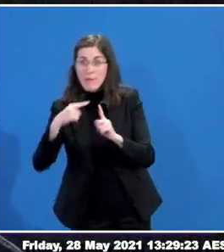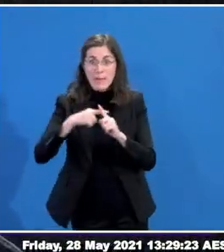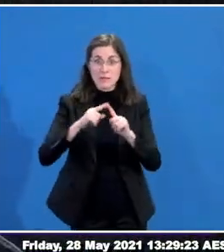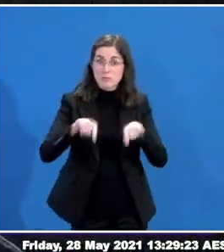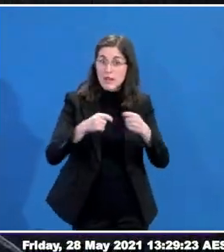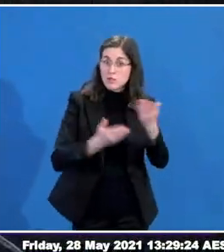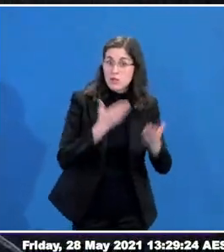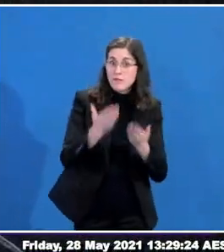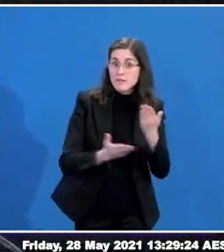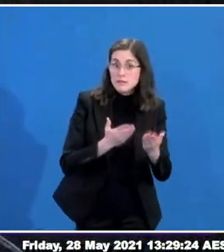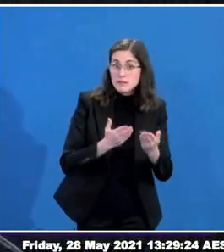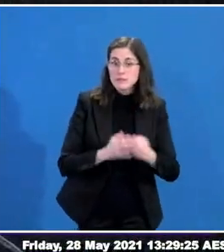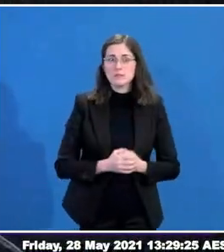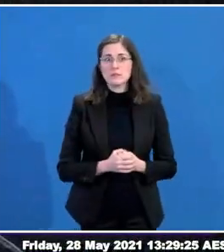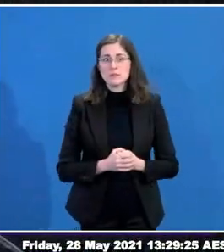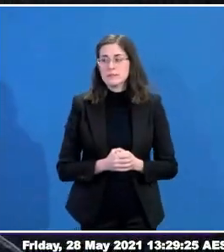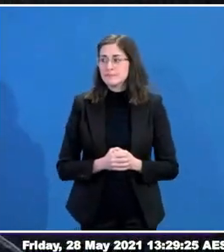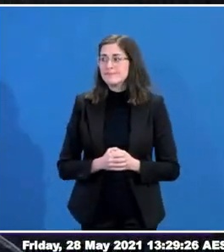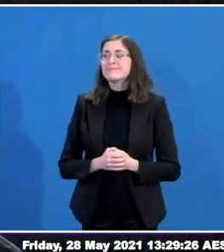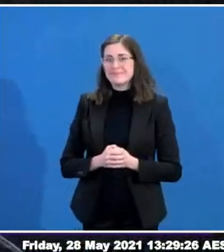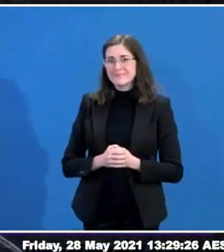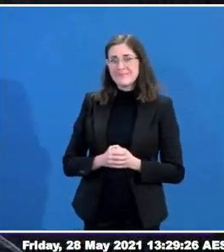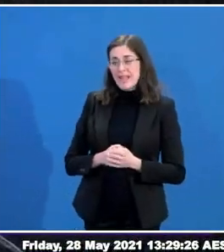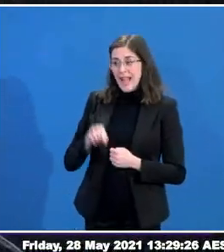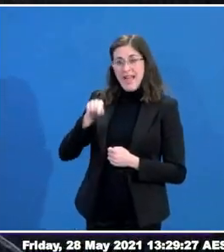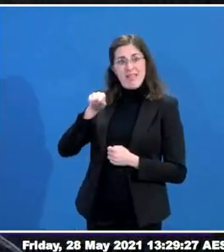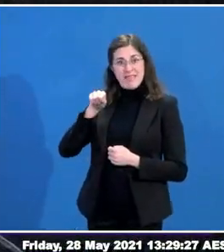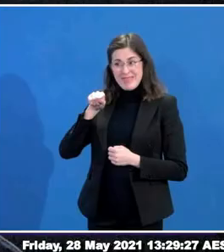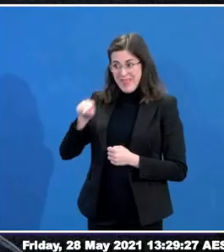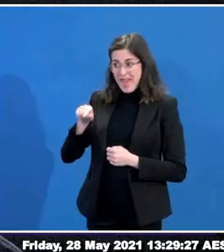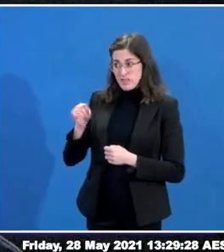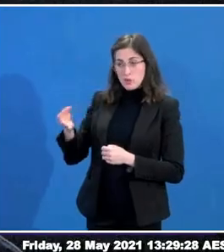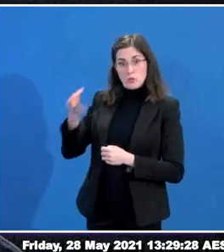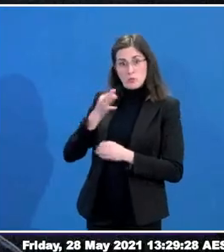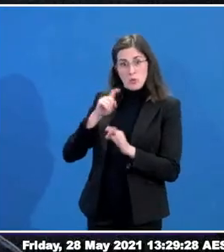MR McNAUGHTON: This will stray into the role of the NDIS Commission in this space, Ms Bennett -- MS BENNETT: Yes.